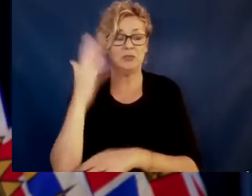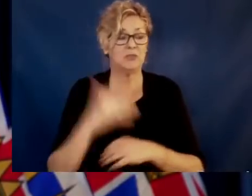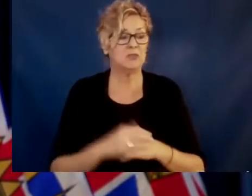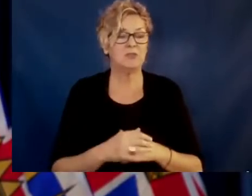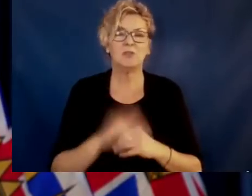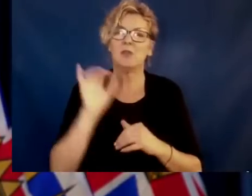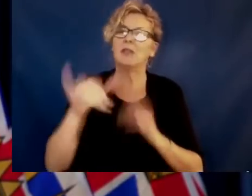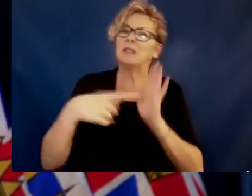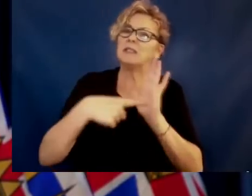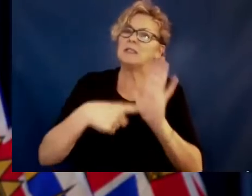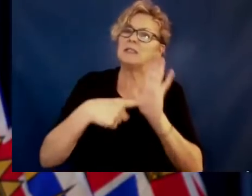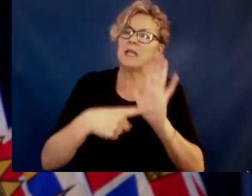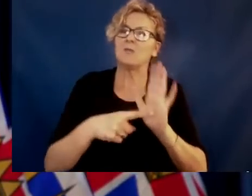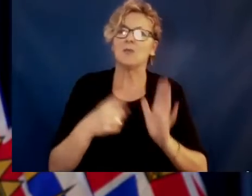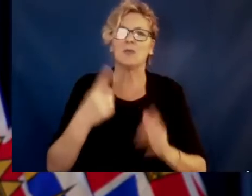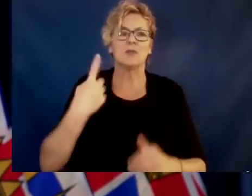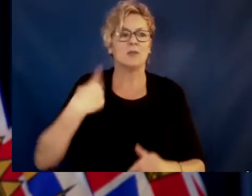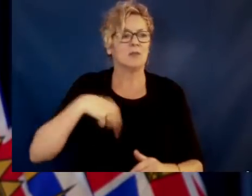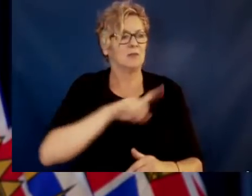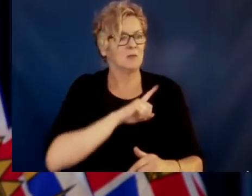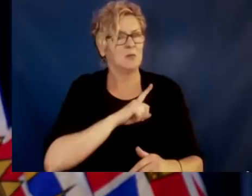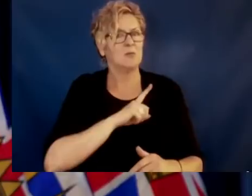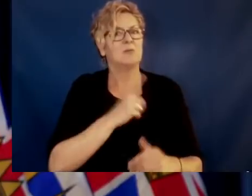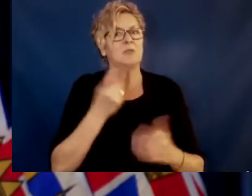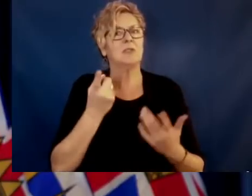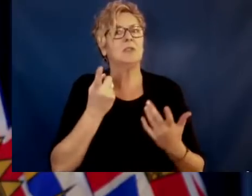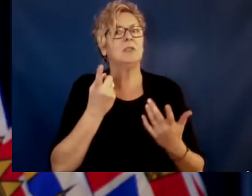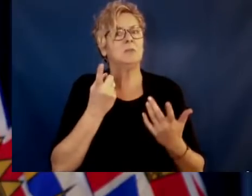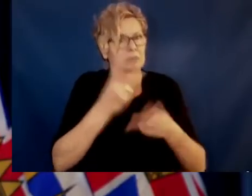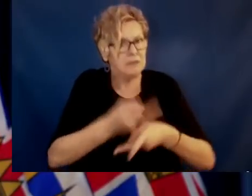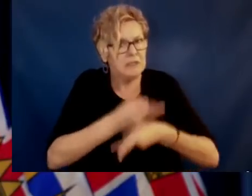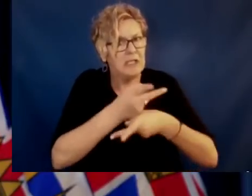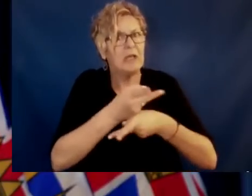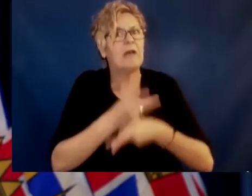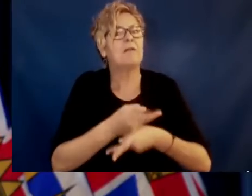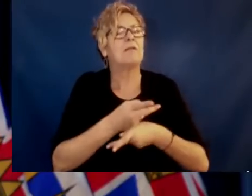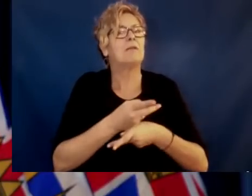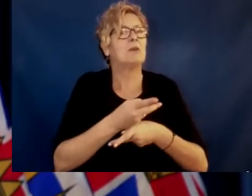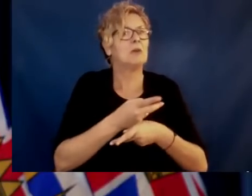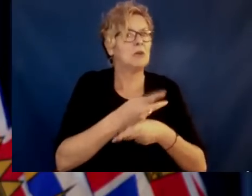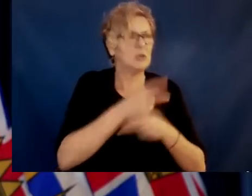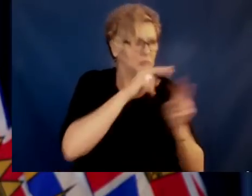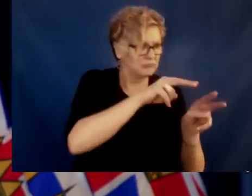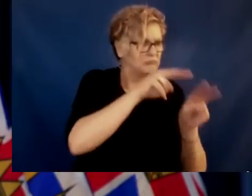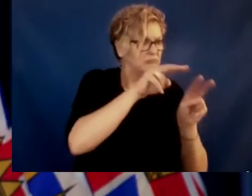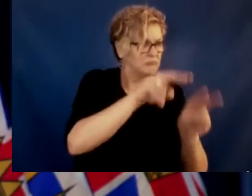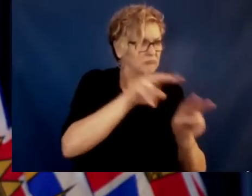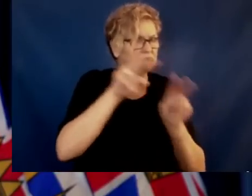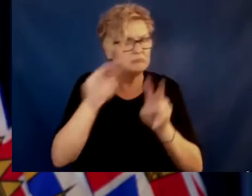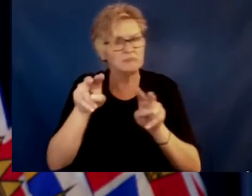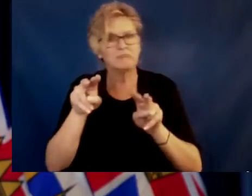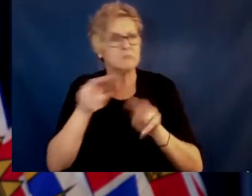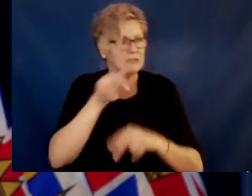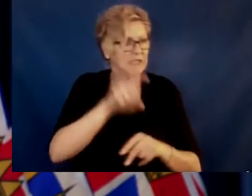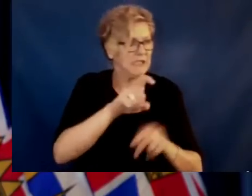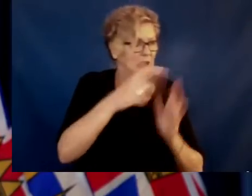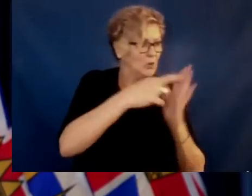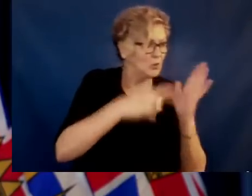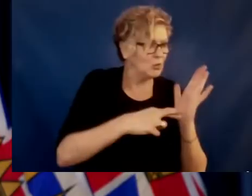action if we need to, to try to reduce areas where we're seeing trans transmission happening. Alex, do you have a follow-up?